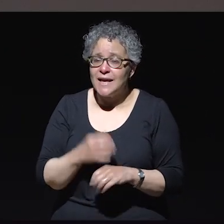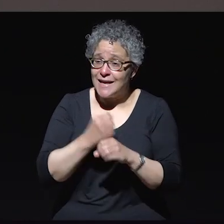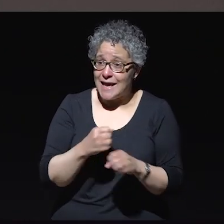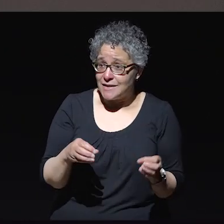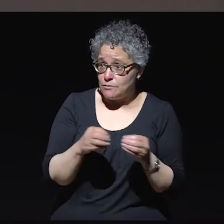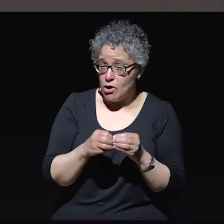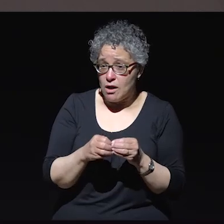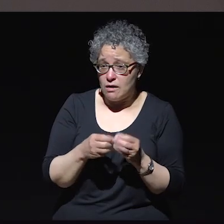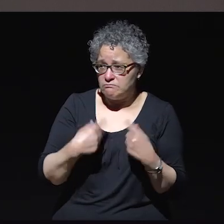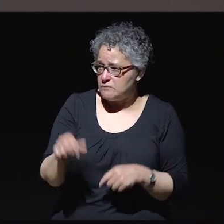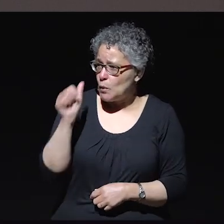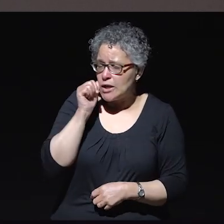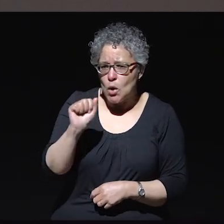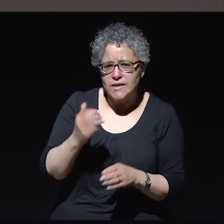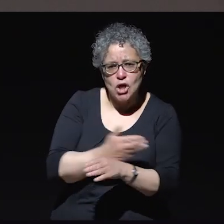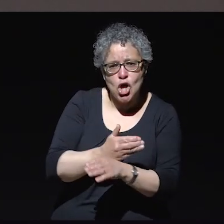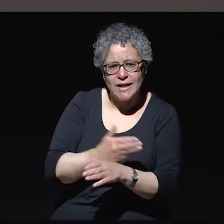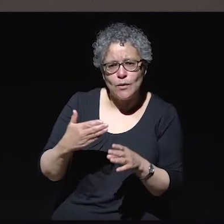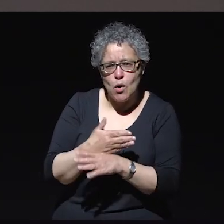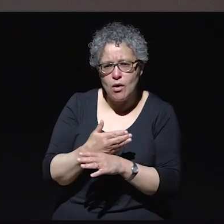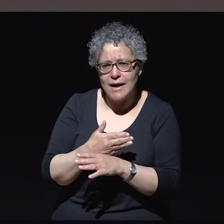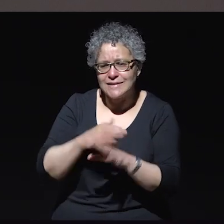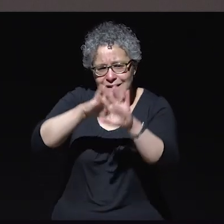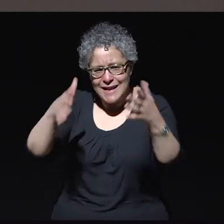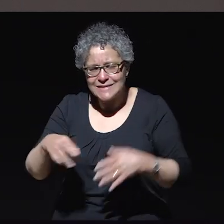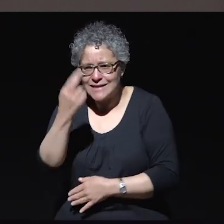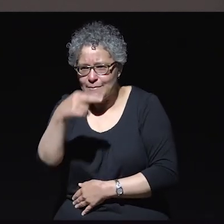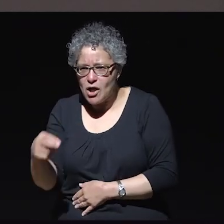we know his early work as a landscape artist, the wonderful 'Cornard Wood'